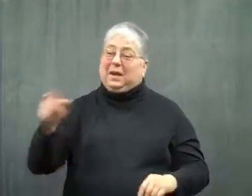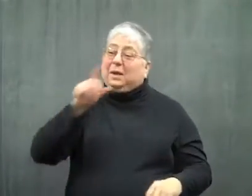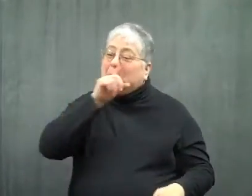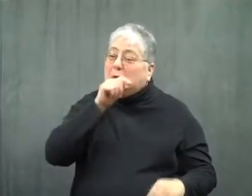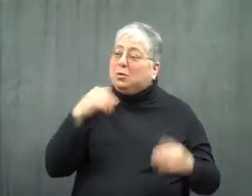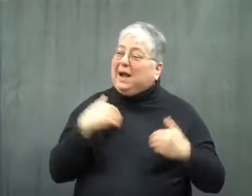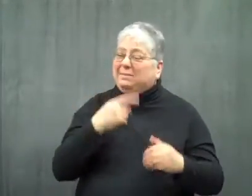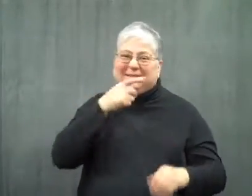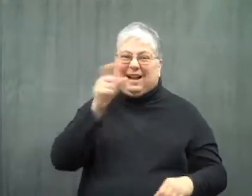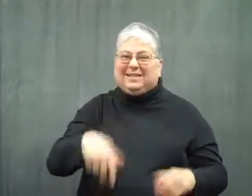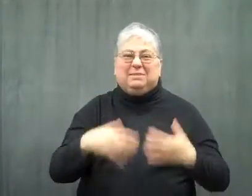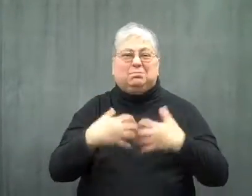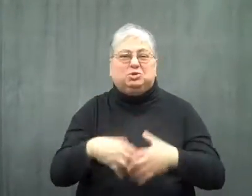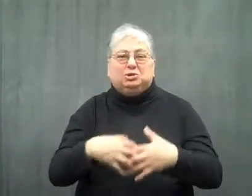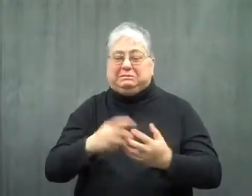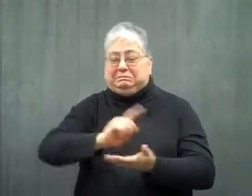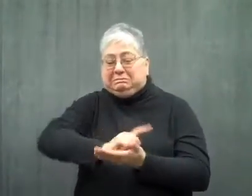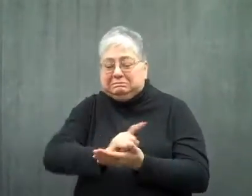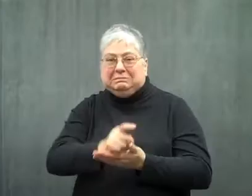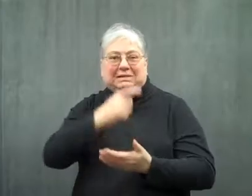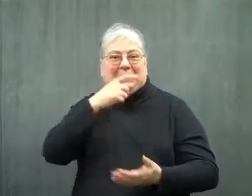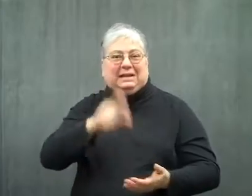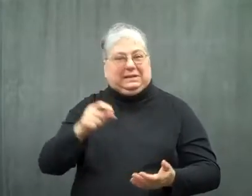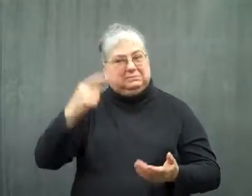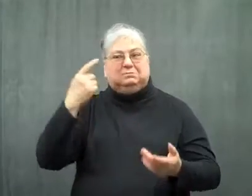Birds and animals don't need machines or compasses.